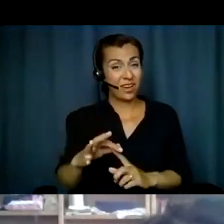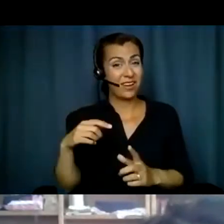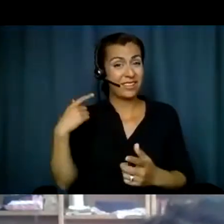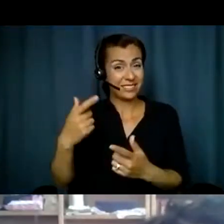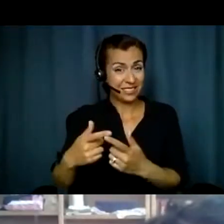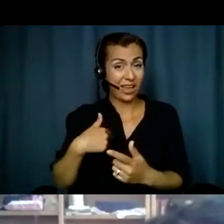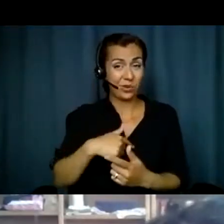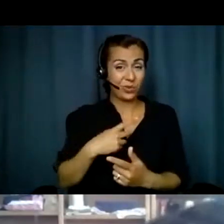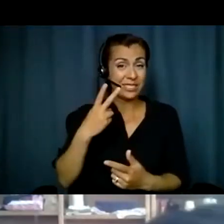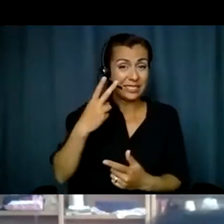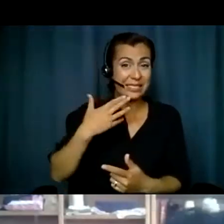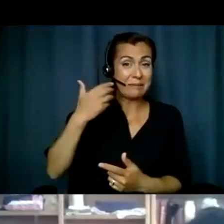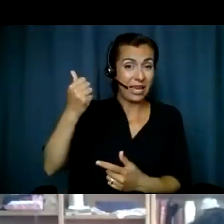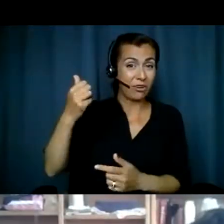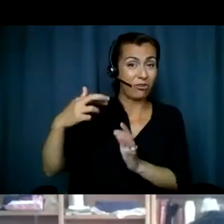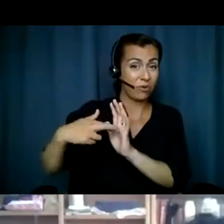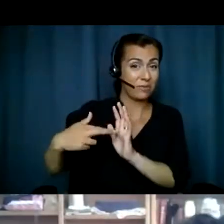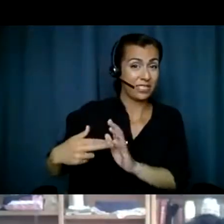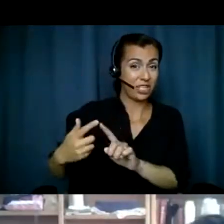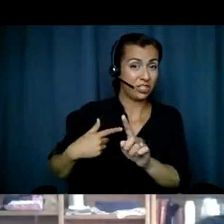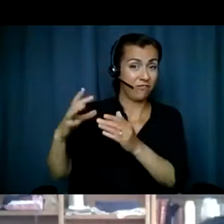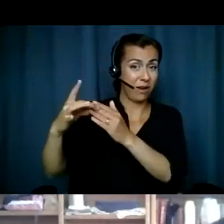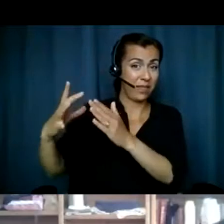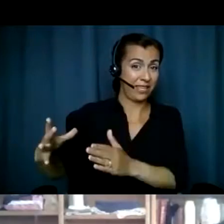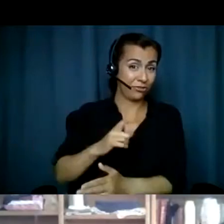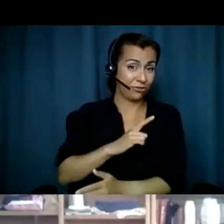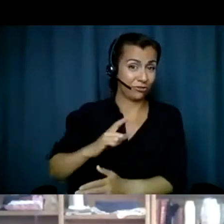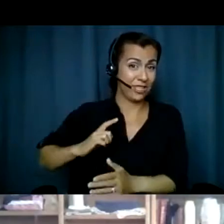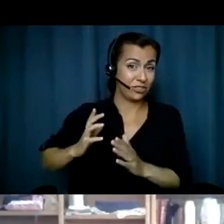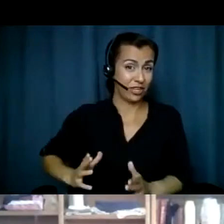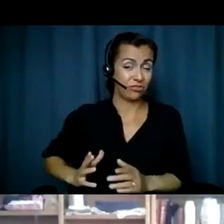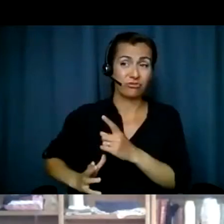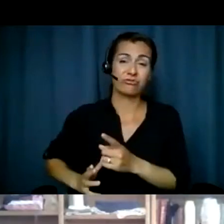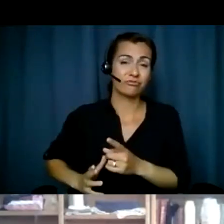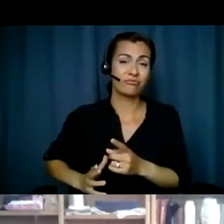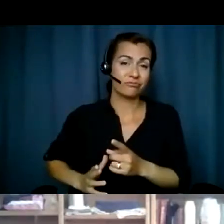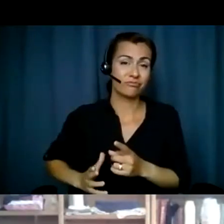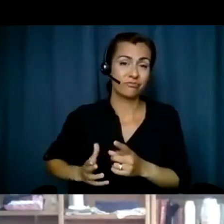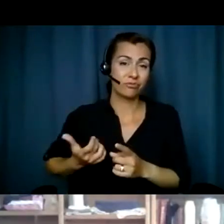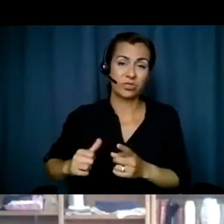being included in the census. So I want to put in a plug for that at this time.